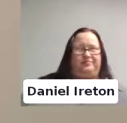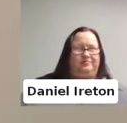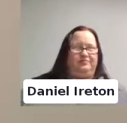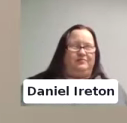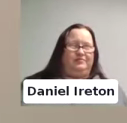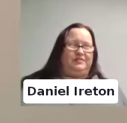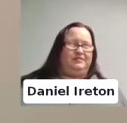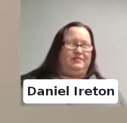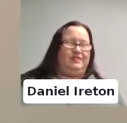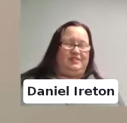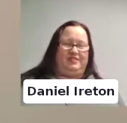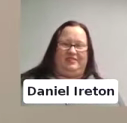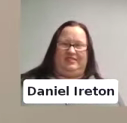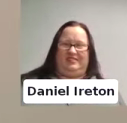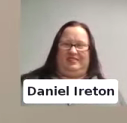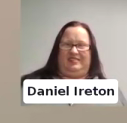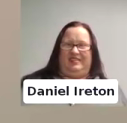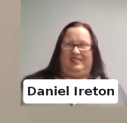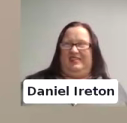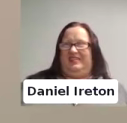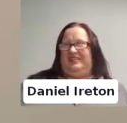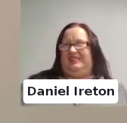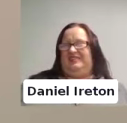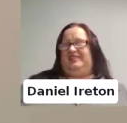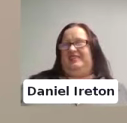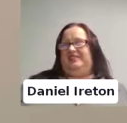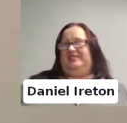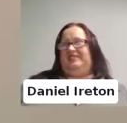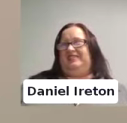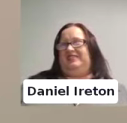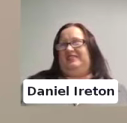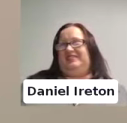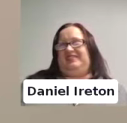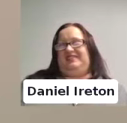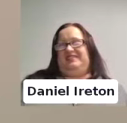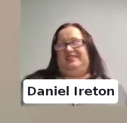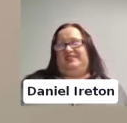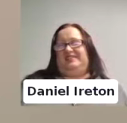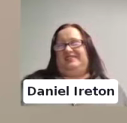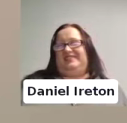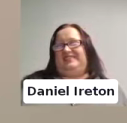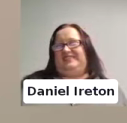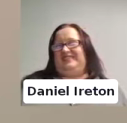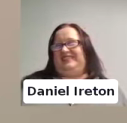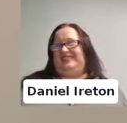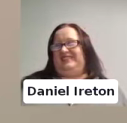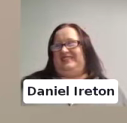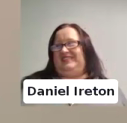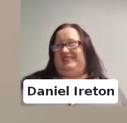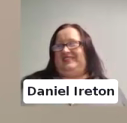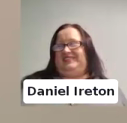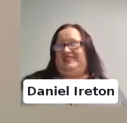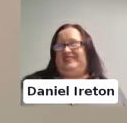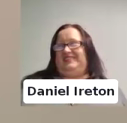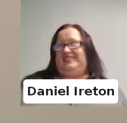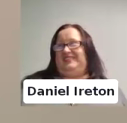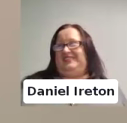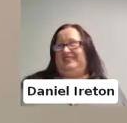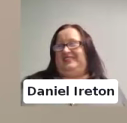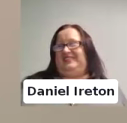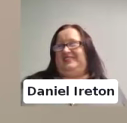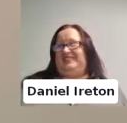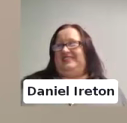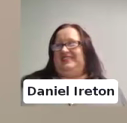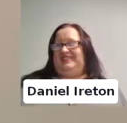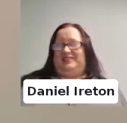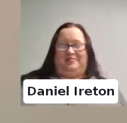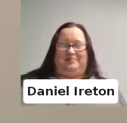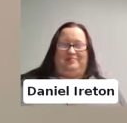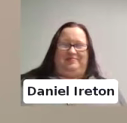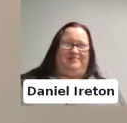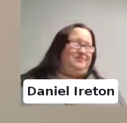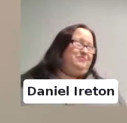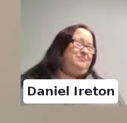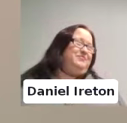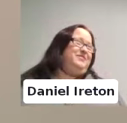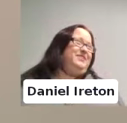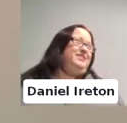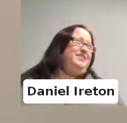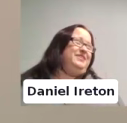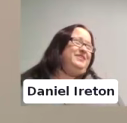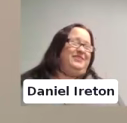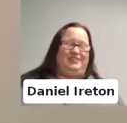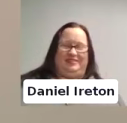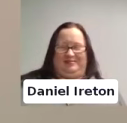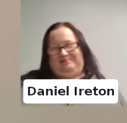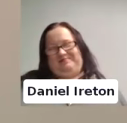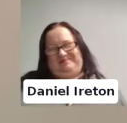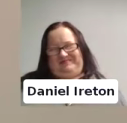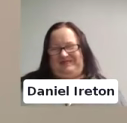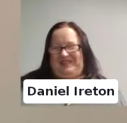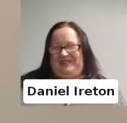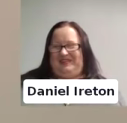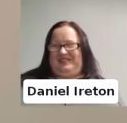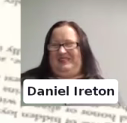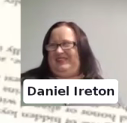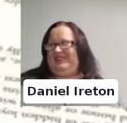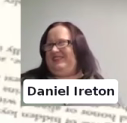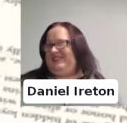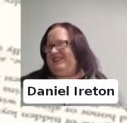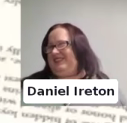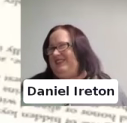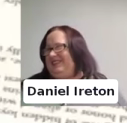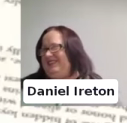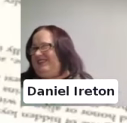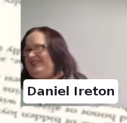If you have a drill at home you could make this.